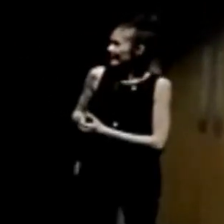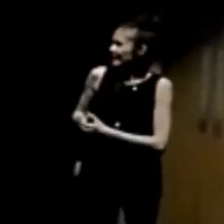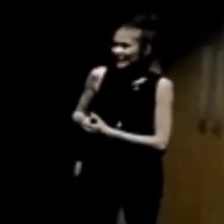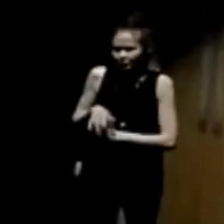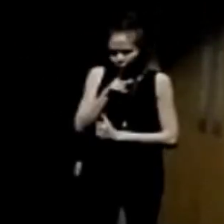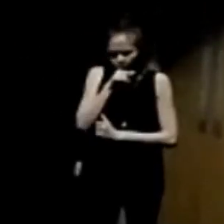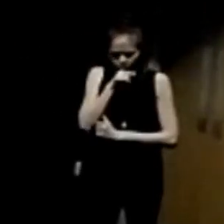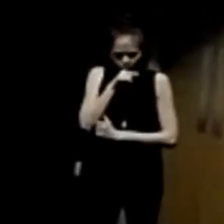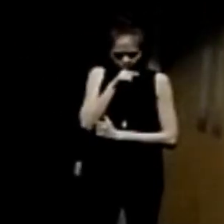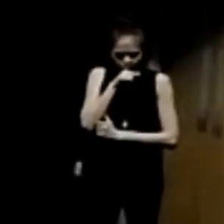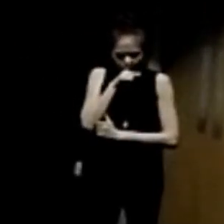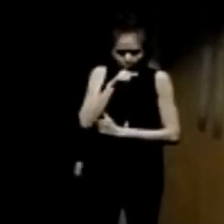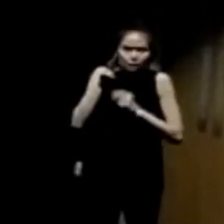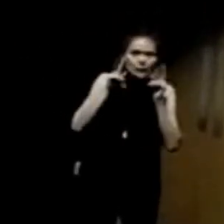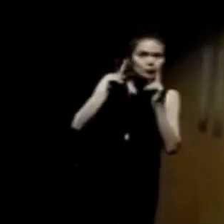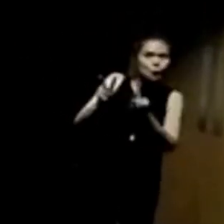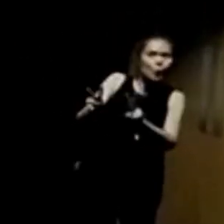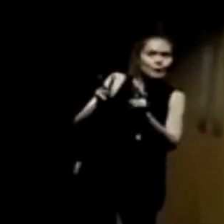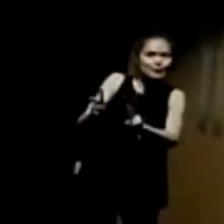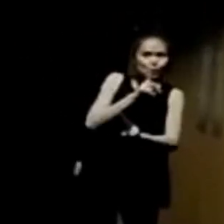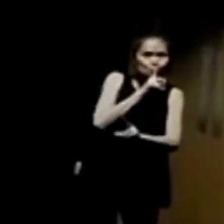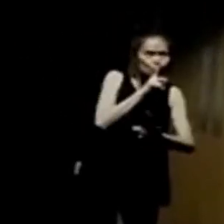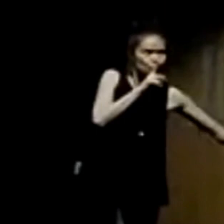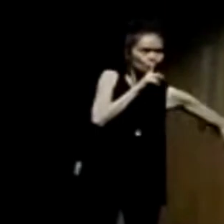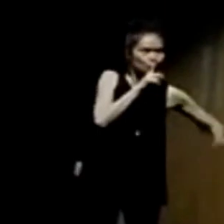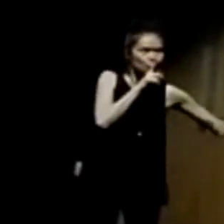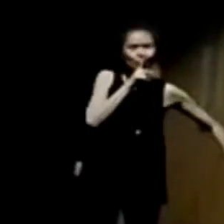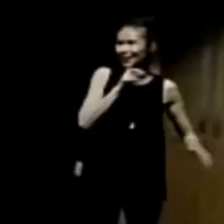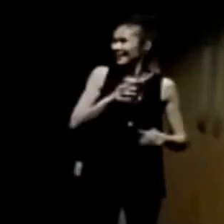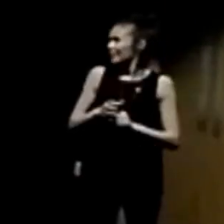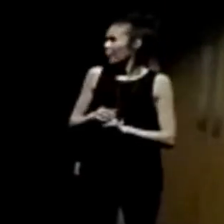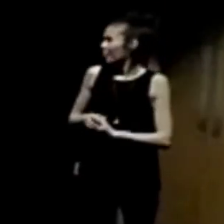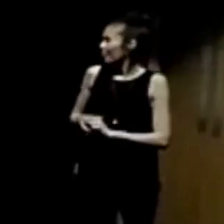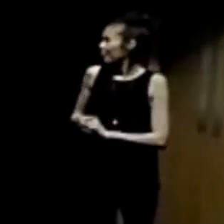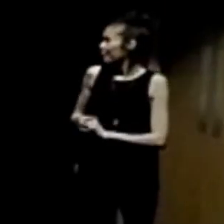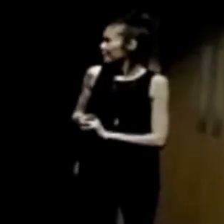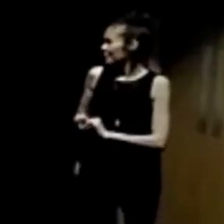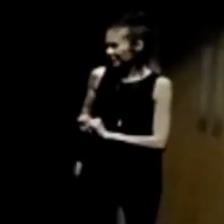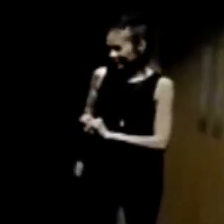Sshh, watch. LAUGHTER MUFFLED SOUNDS